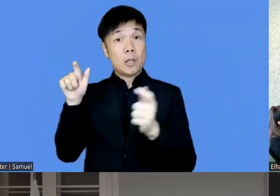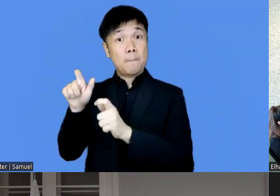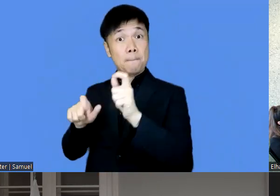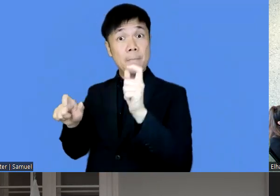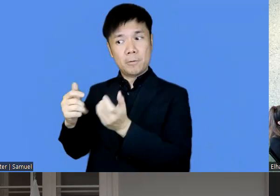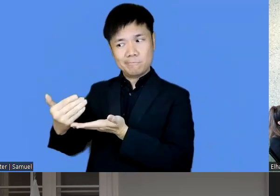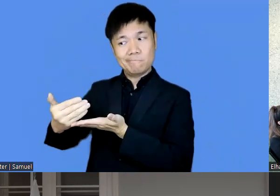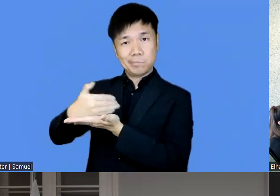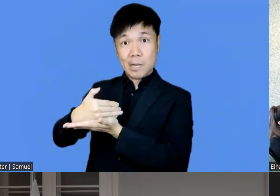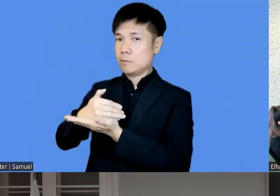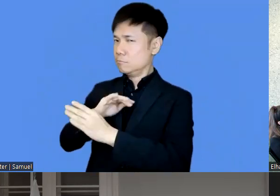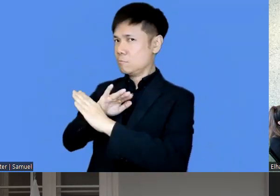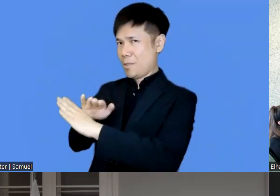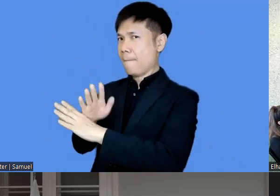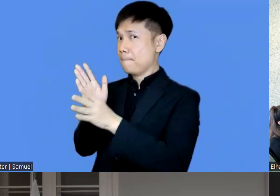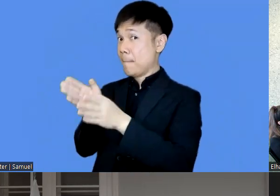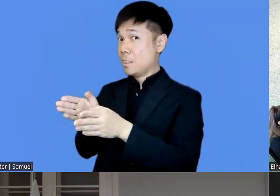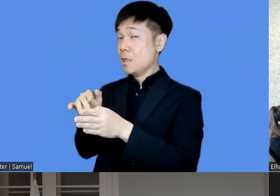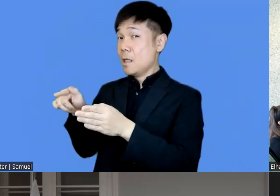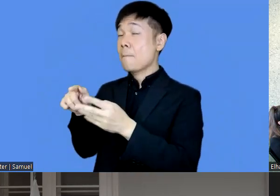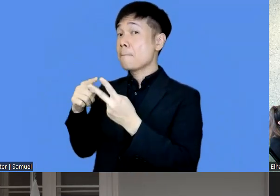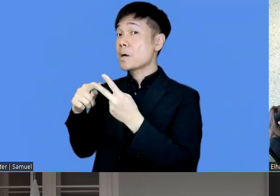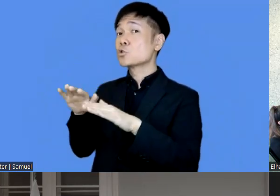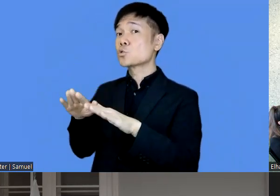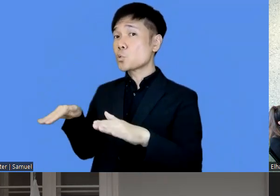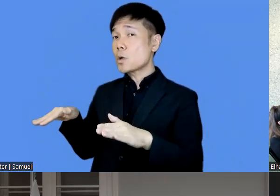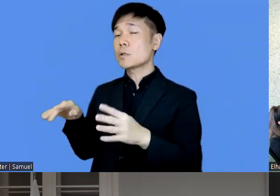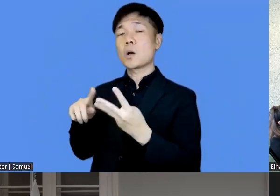issues including the protection of children and the protection of women.